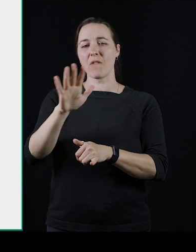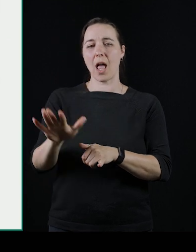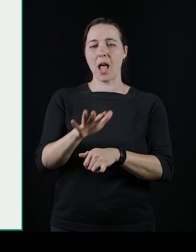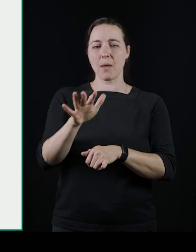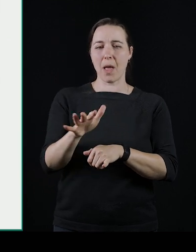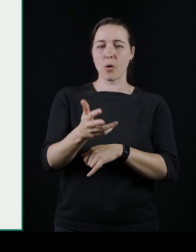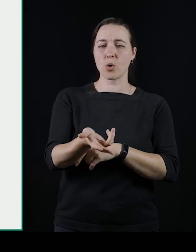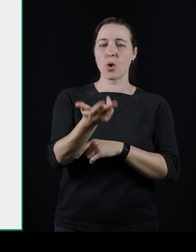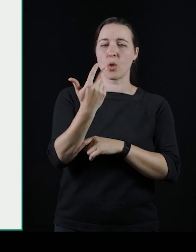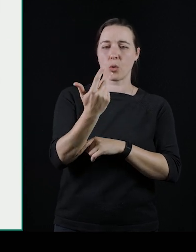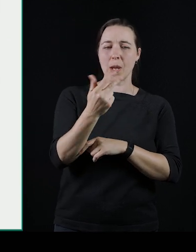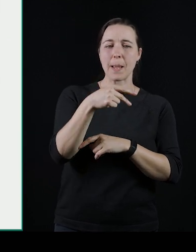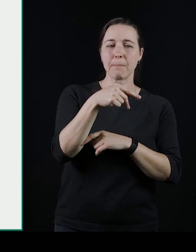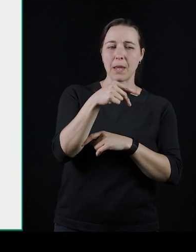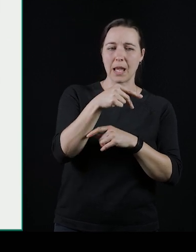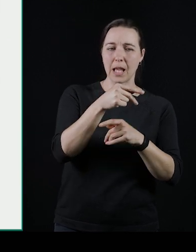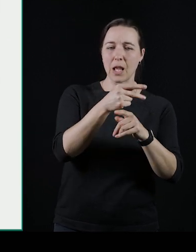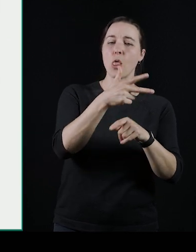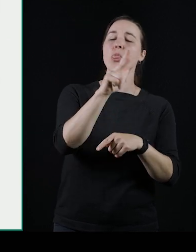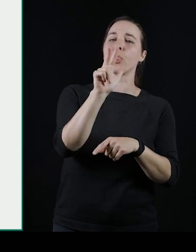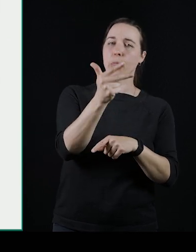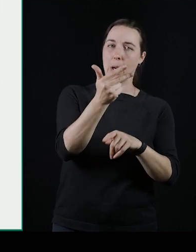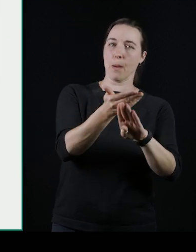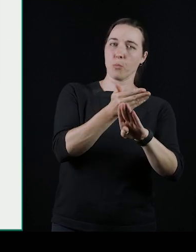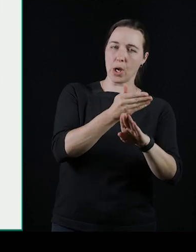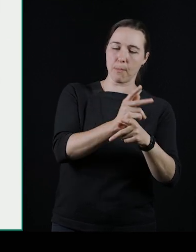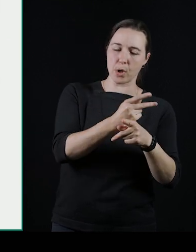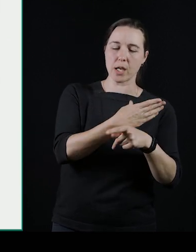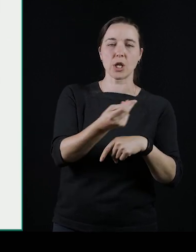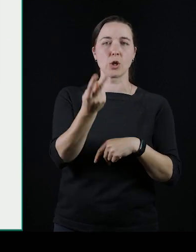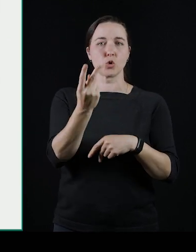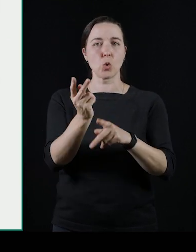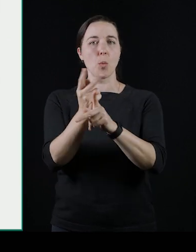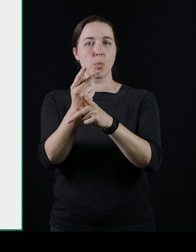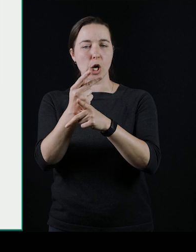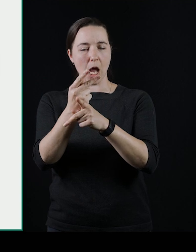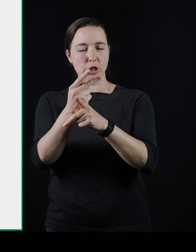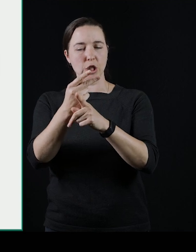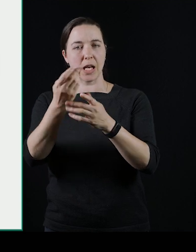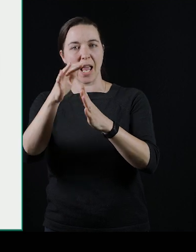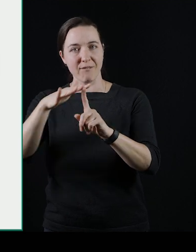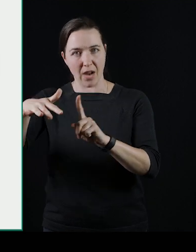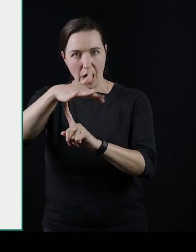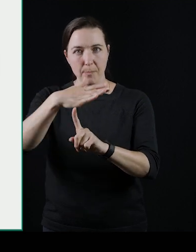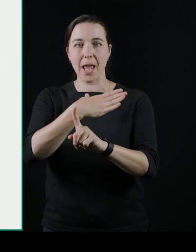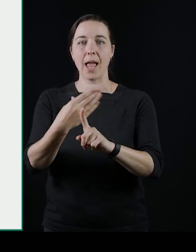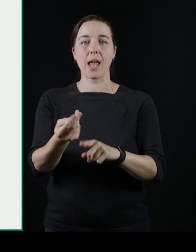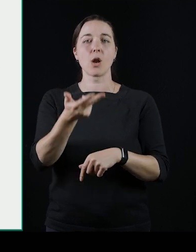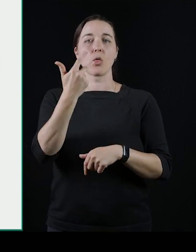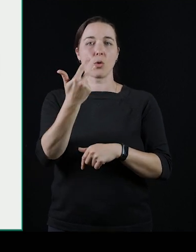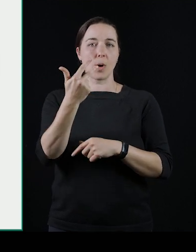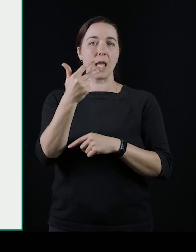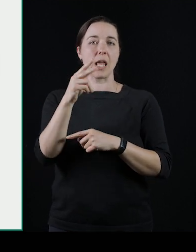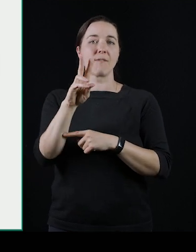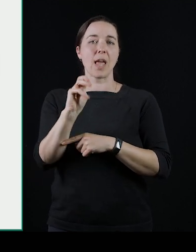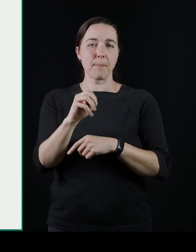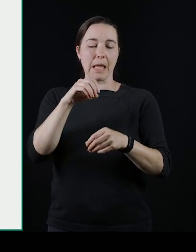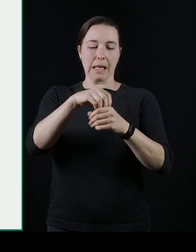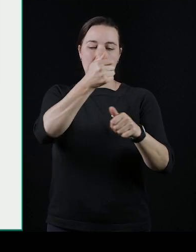and two production environments and up to three databases in each environment. So to give you an idea of the scale of our migration